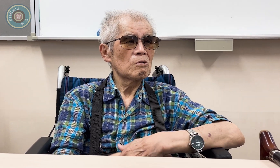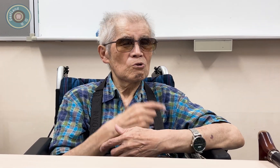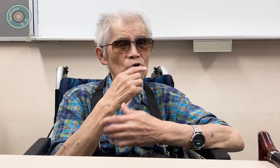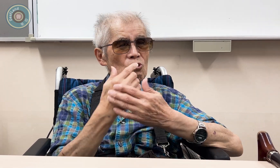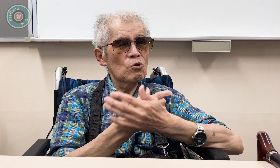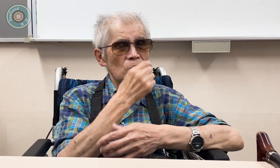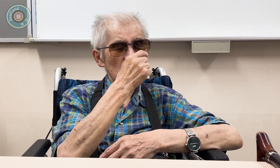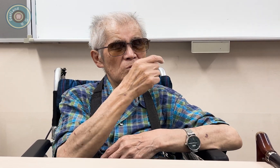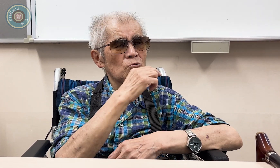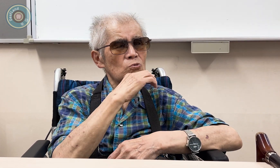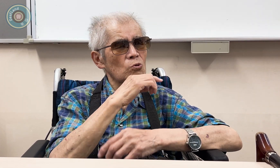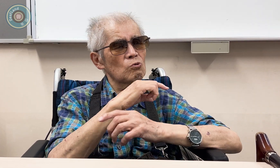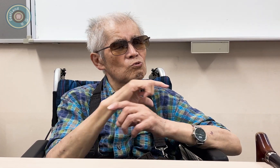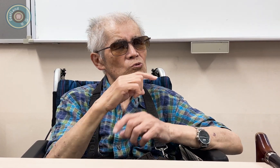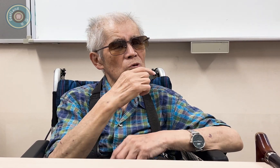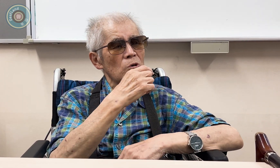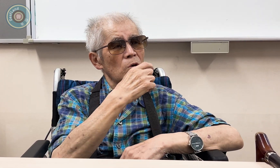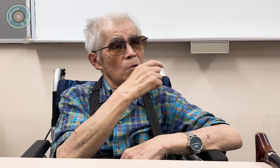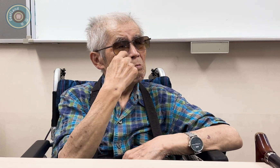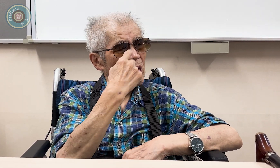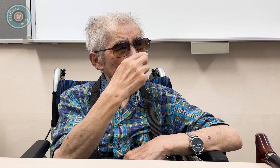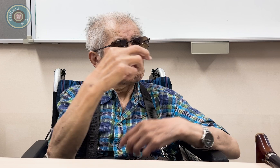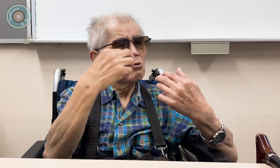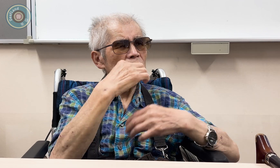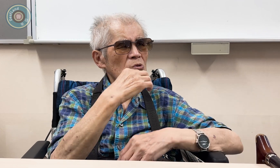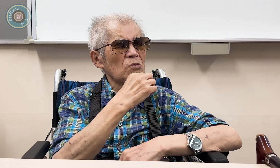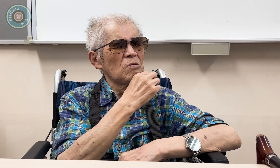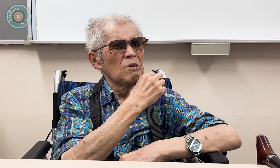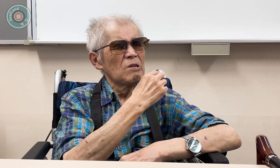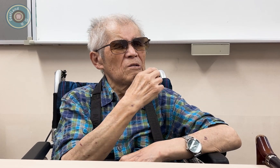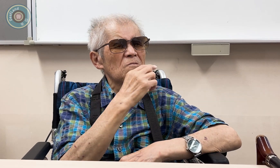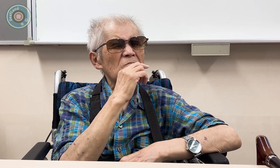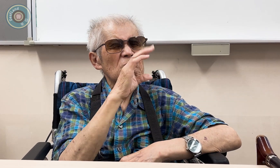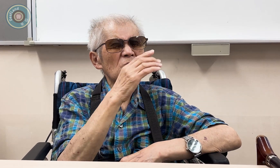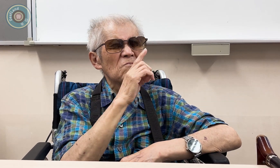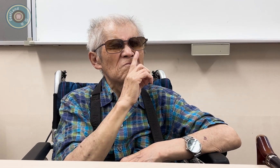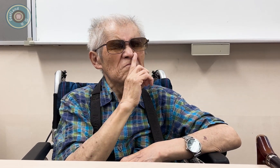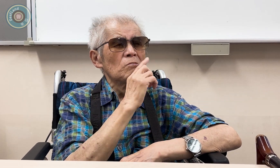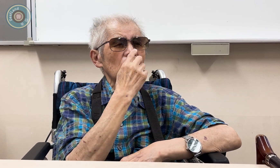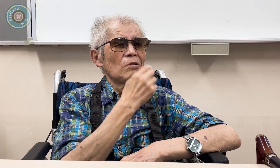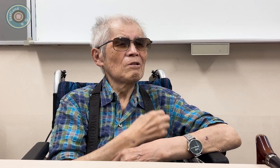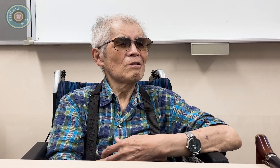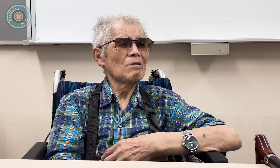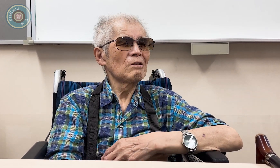I’ve always hid the fact that I was an atomic bomb survivor